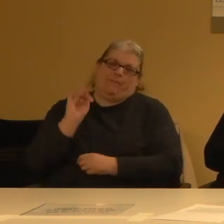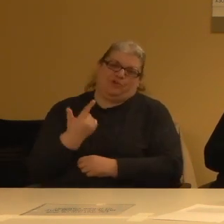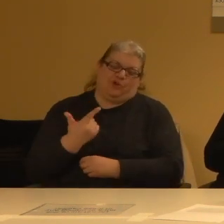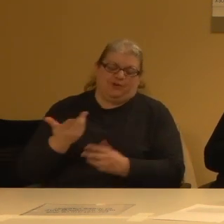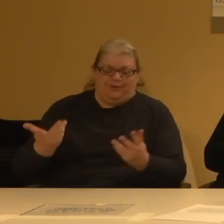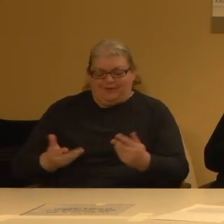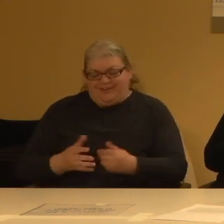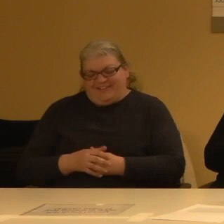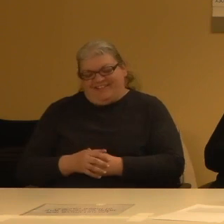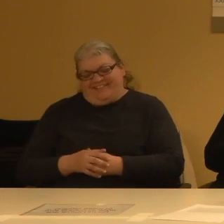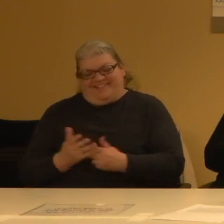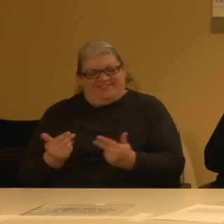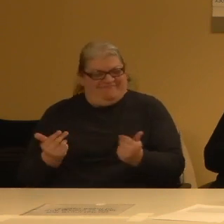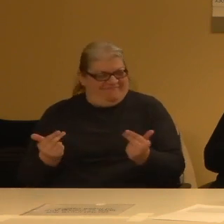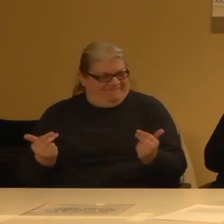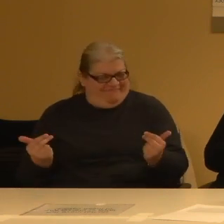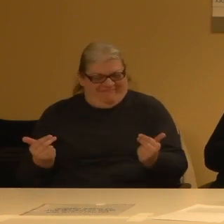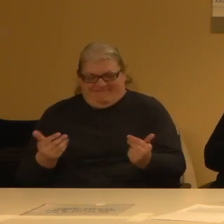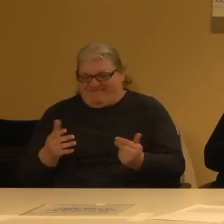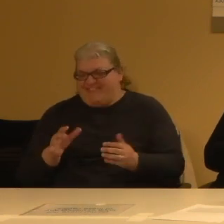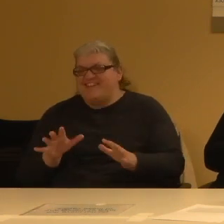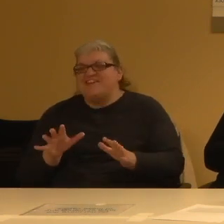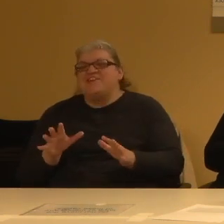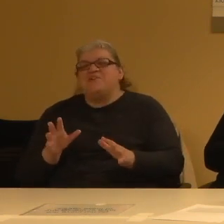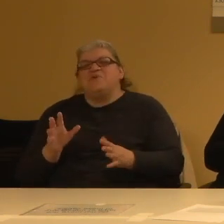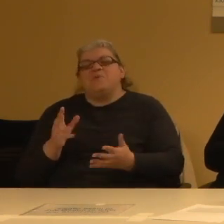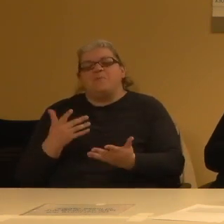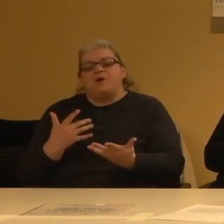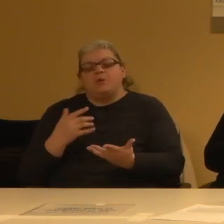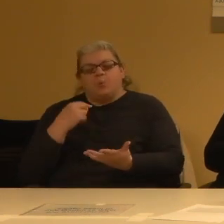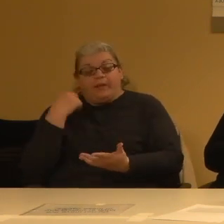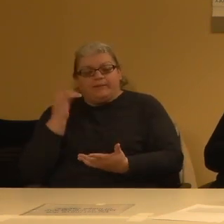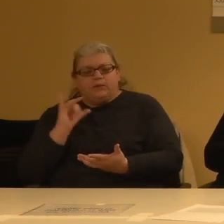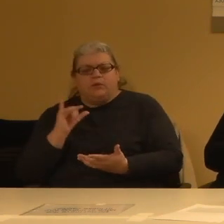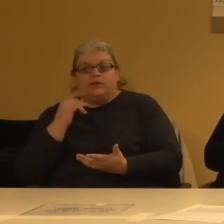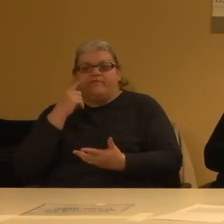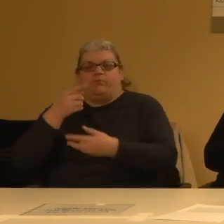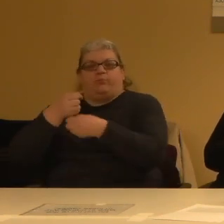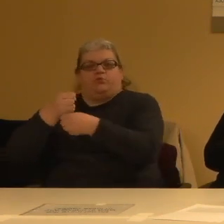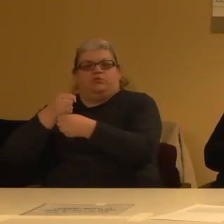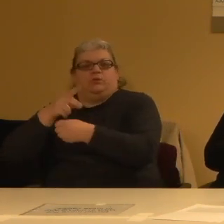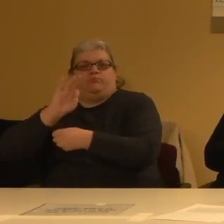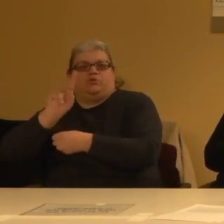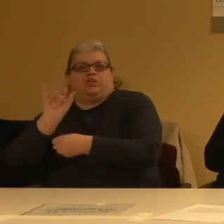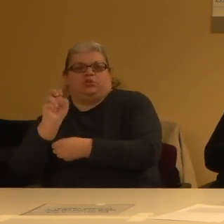But then also like, what does that look like in production? And I feel like part of what happens when you get to